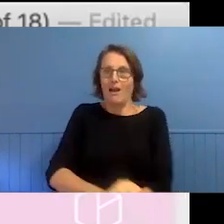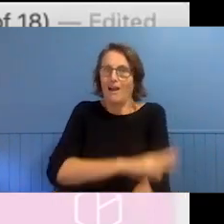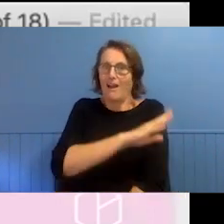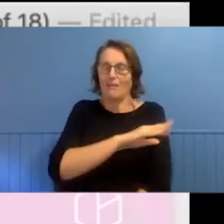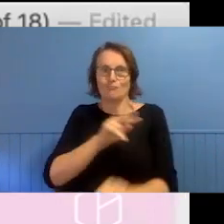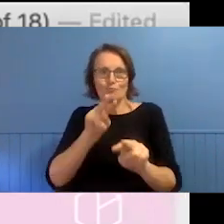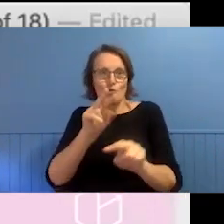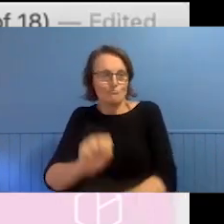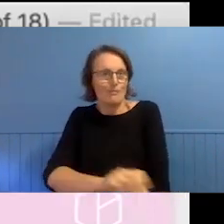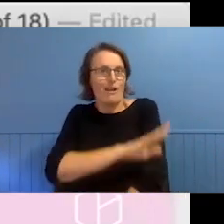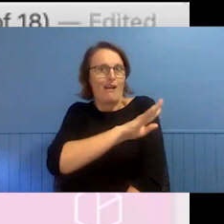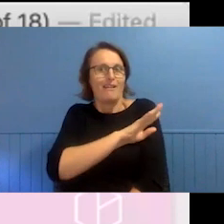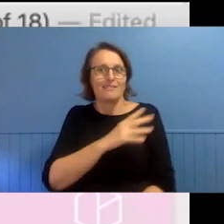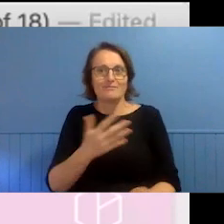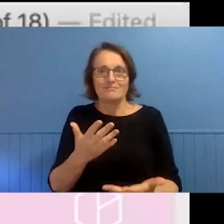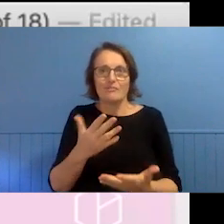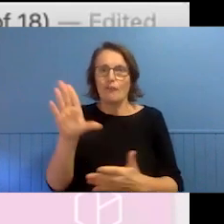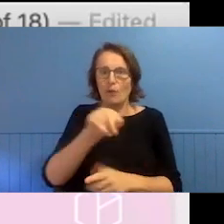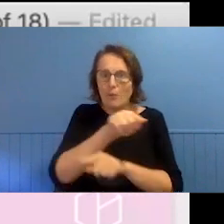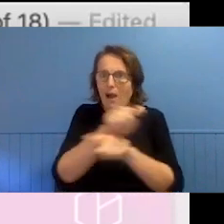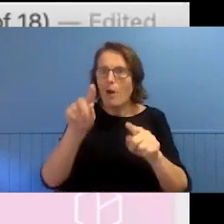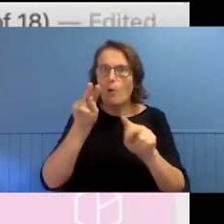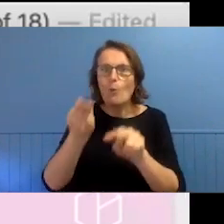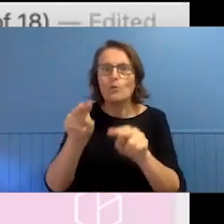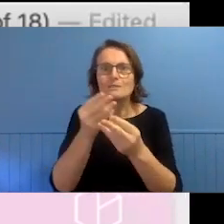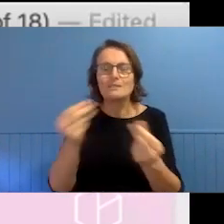be inspired to create ourselves. And we want to process what's happening